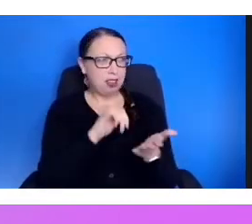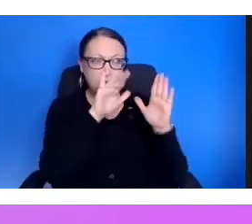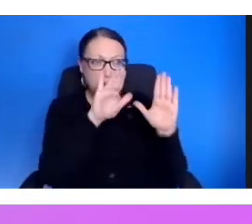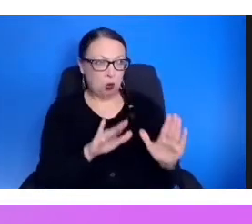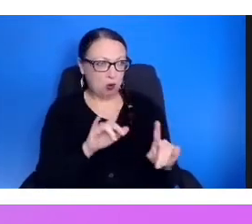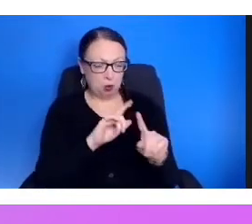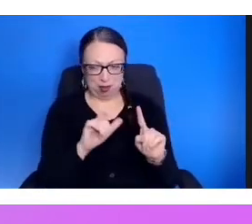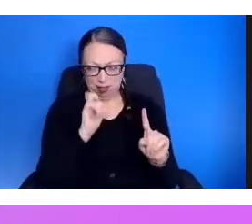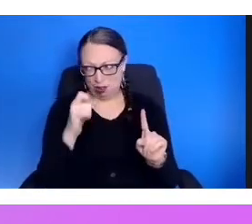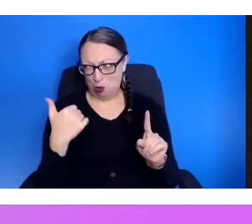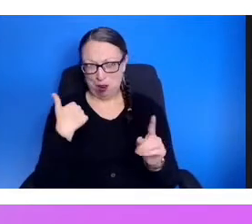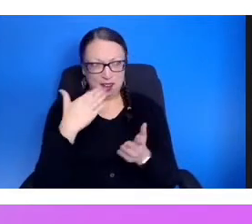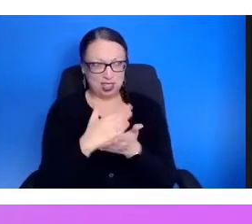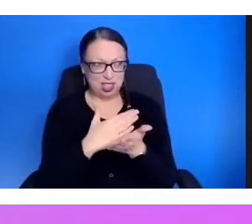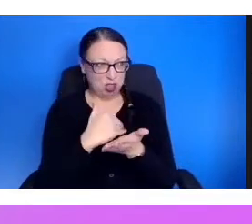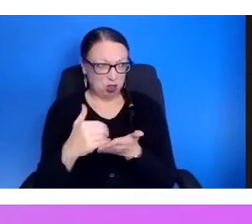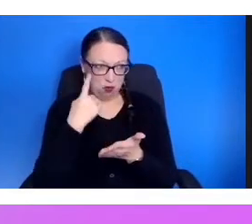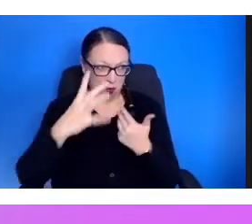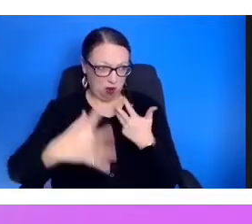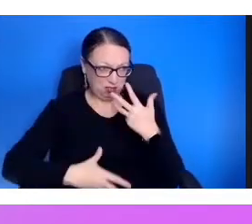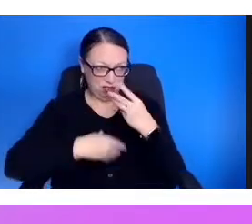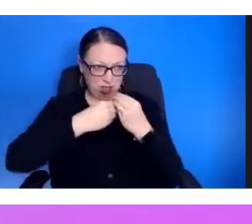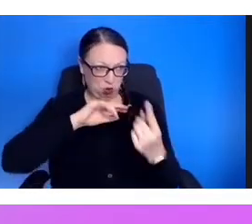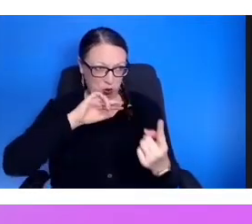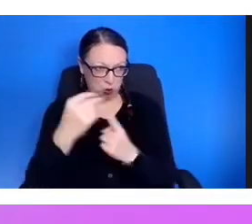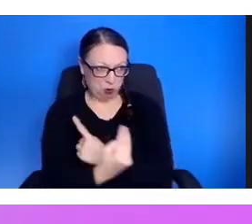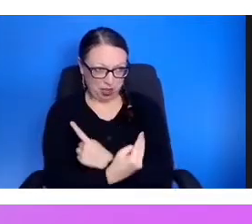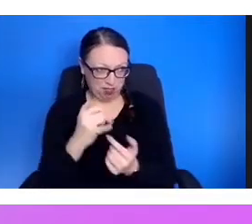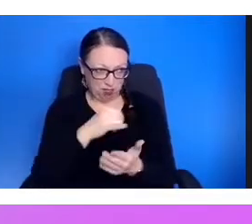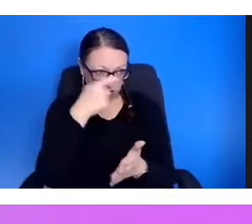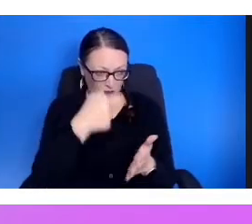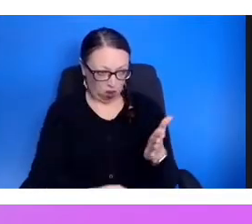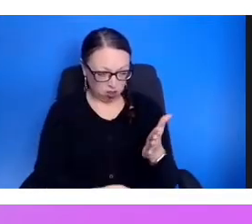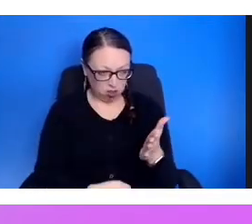and insight's quite costly. We use this acronym swim to success